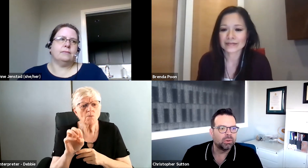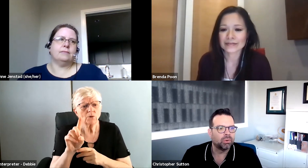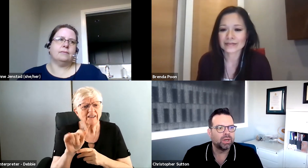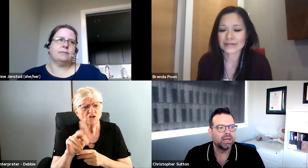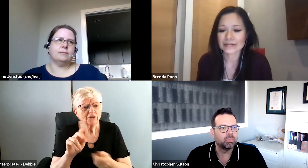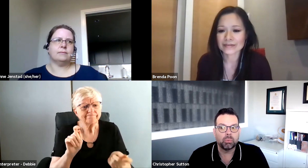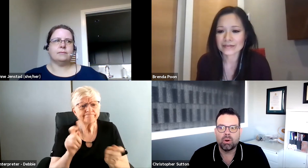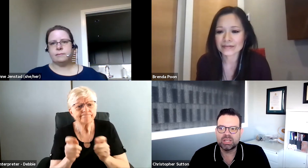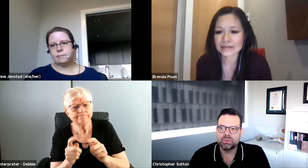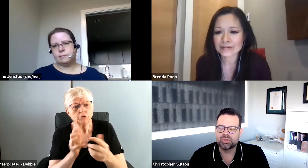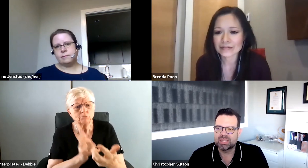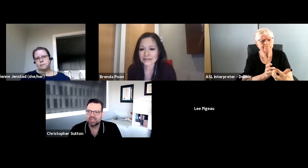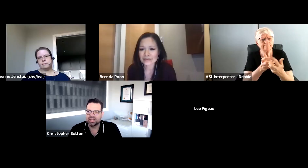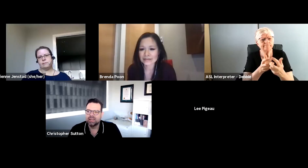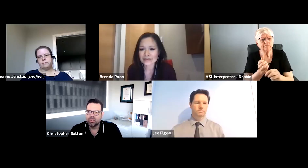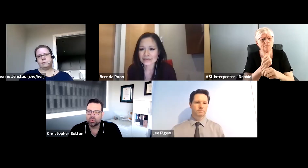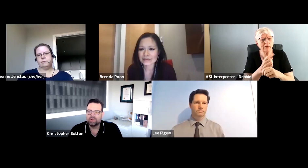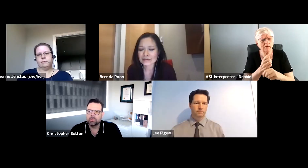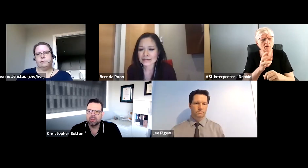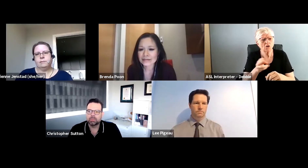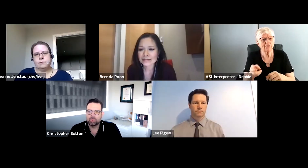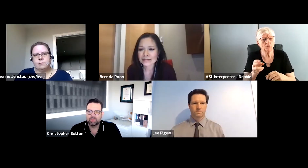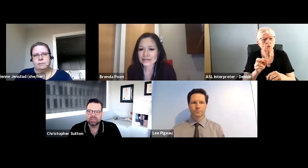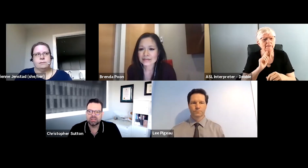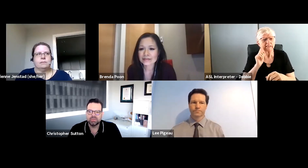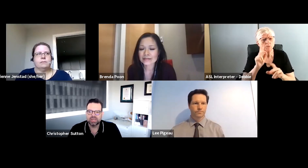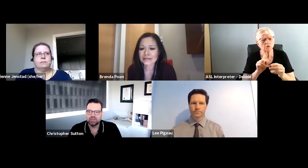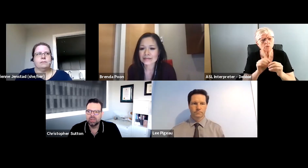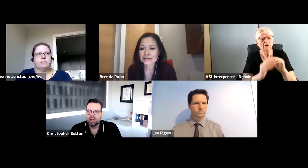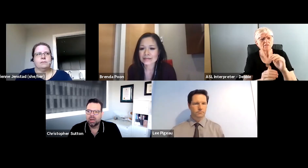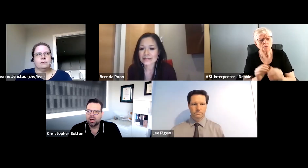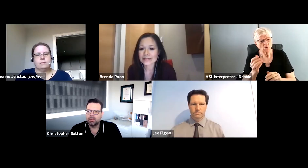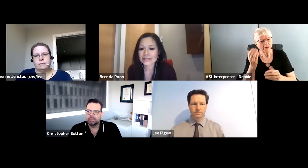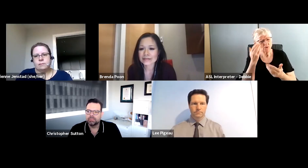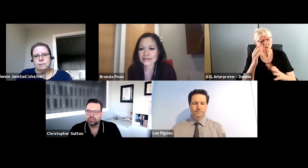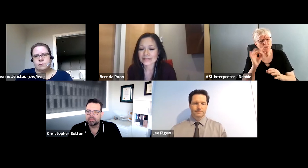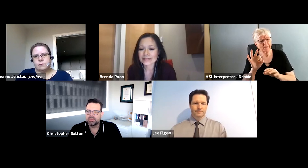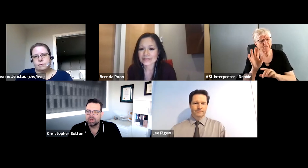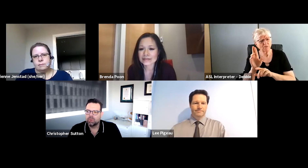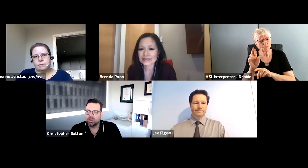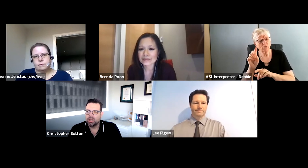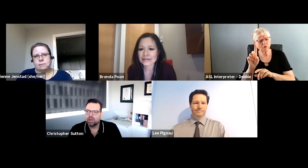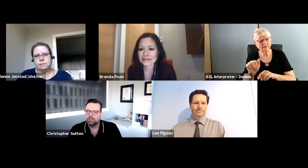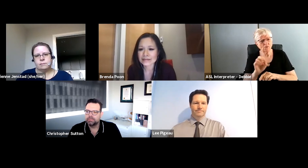EITHER BRENDA OR LORIENNE WANT TO ADDRESS TODAY OR IF IT WOULD BE APPROPRIATE TO DO